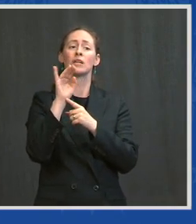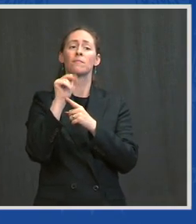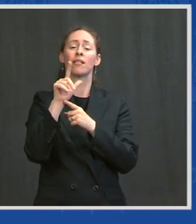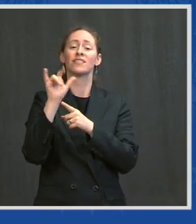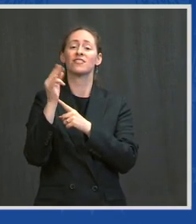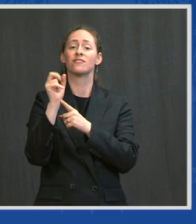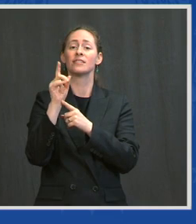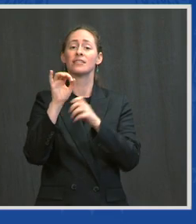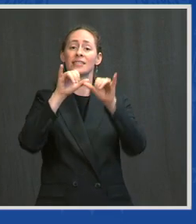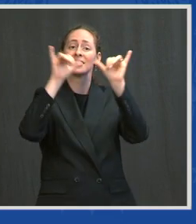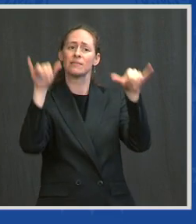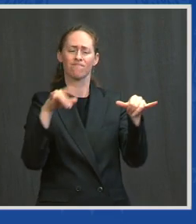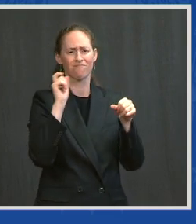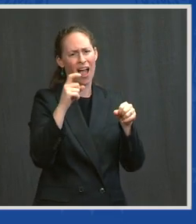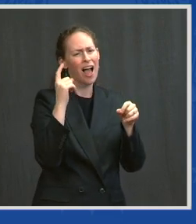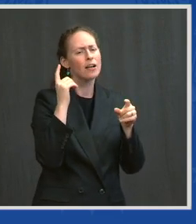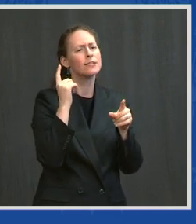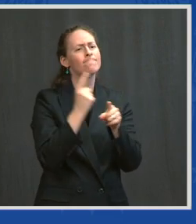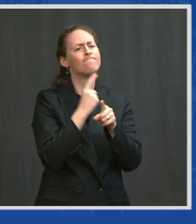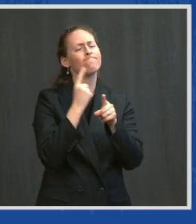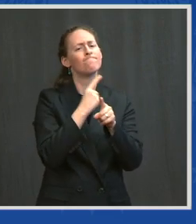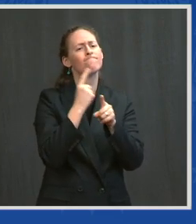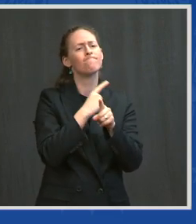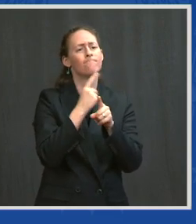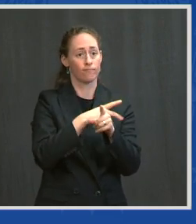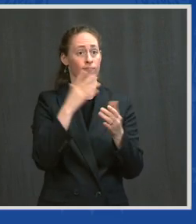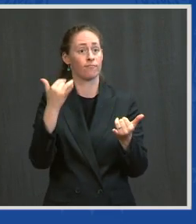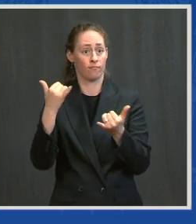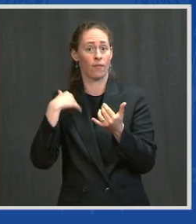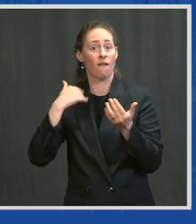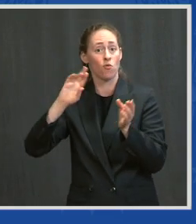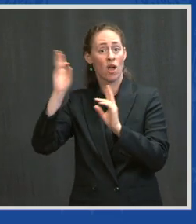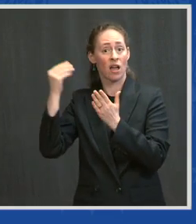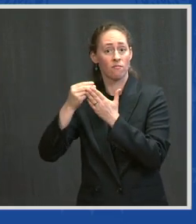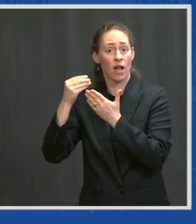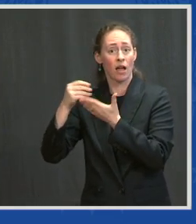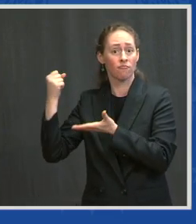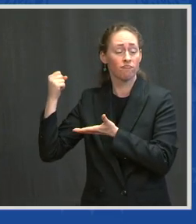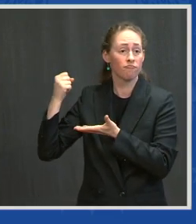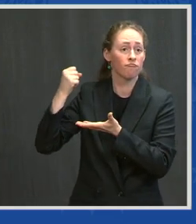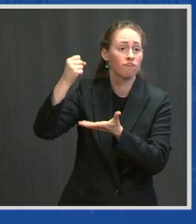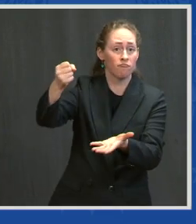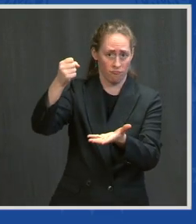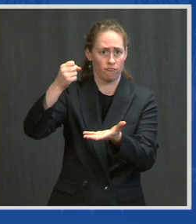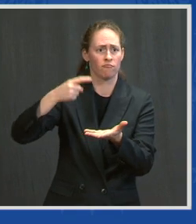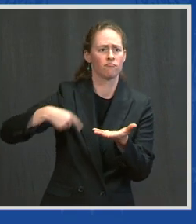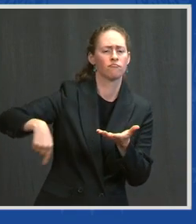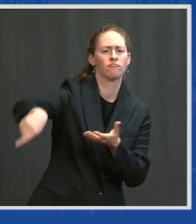to help cities resume court operations and services that were curtailed during the COVID-19 pandemic.